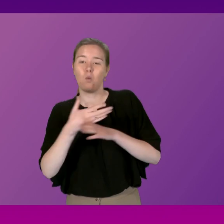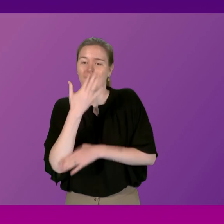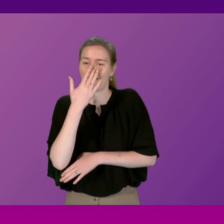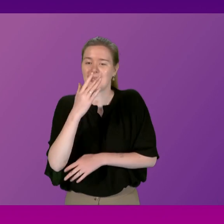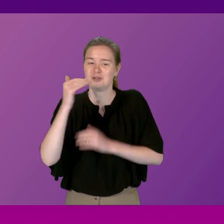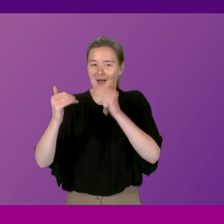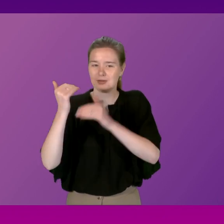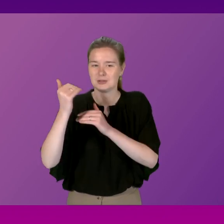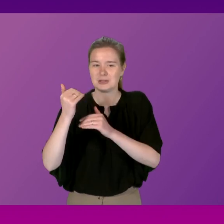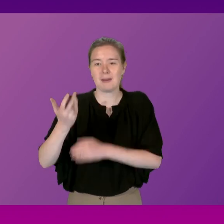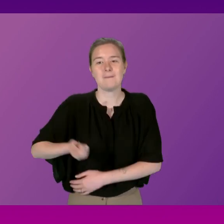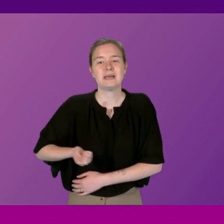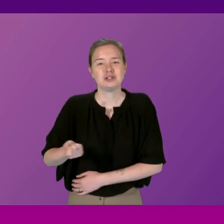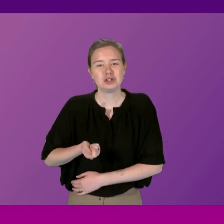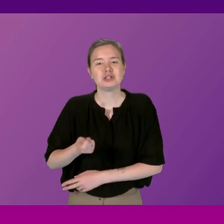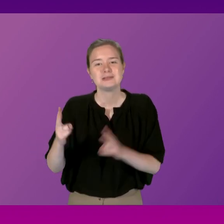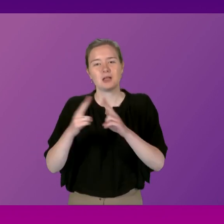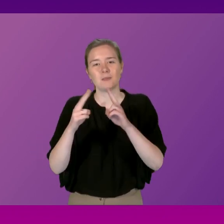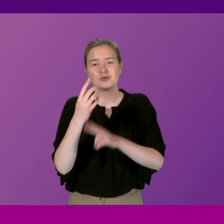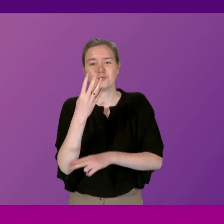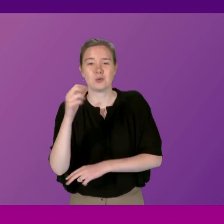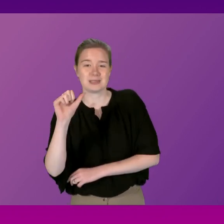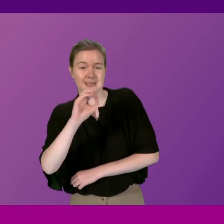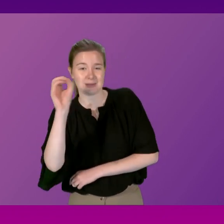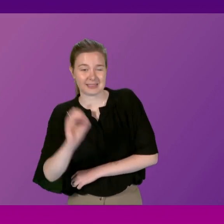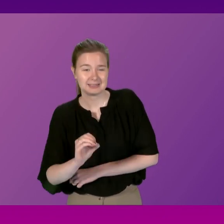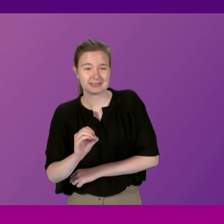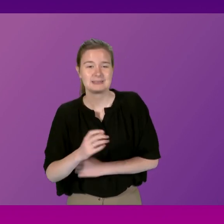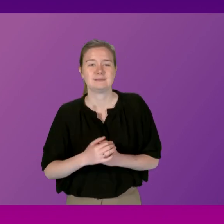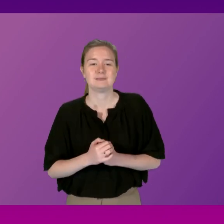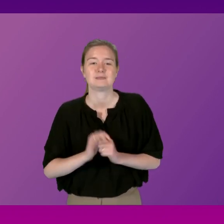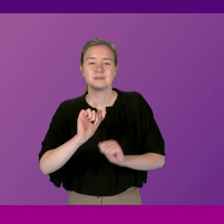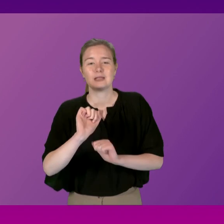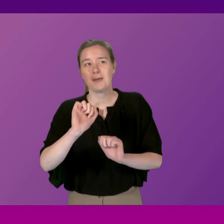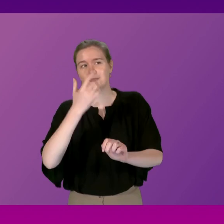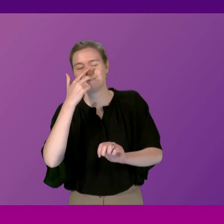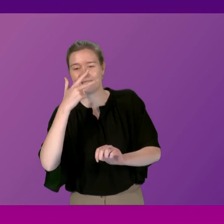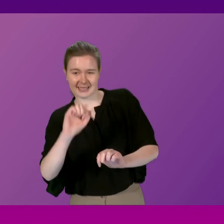By pension age, it doubles again to 46 per cent and, by the time we hit 80, it is more